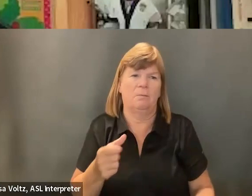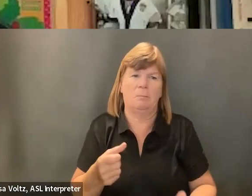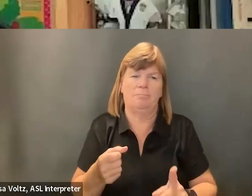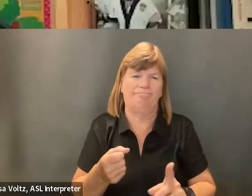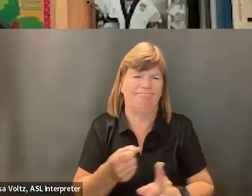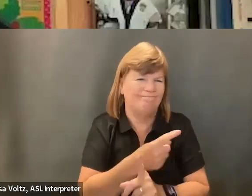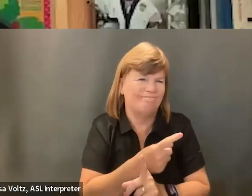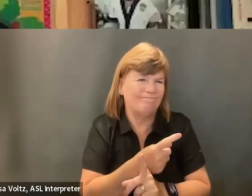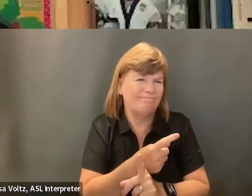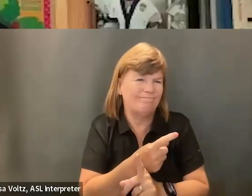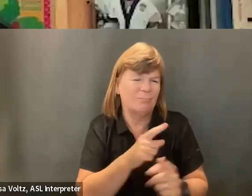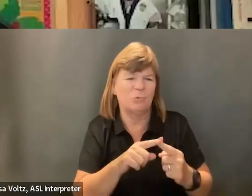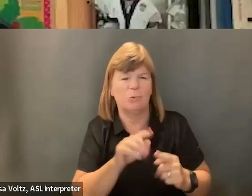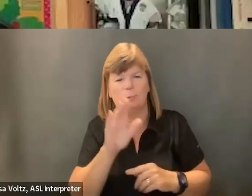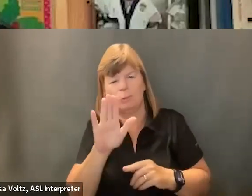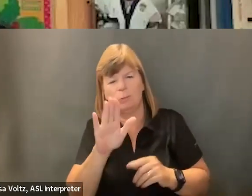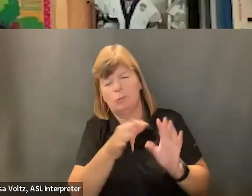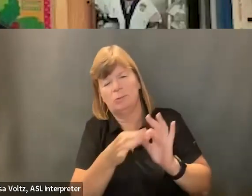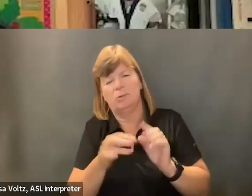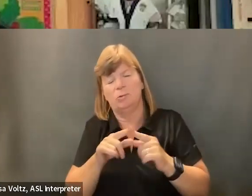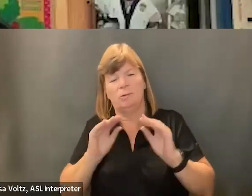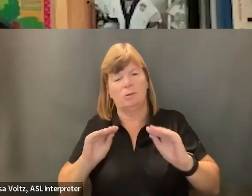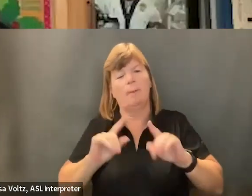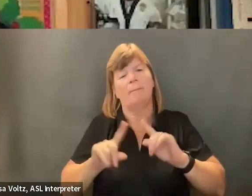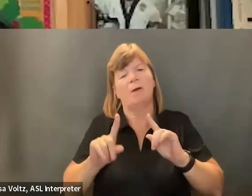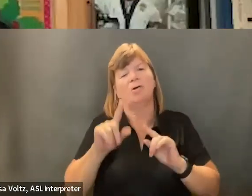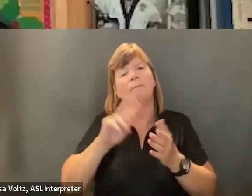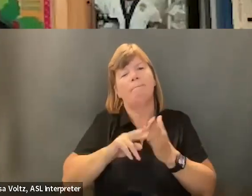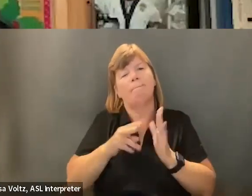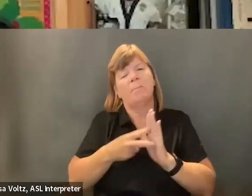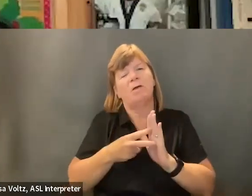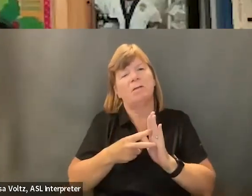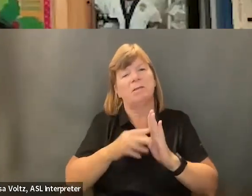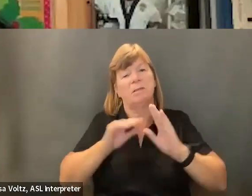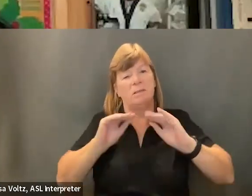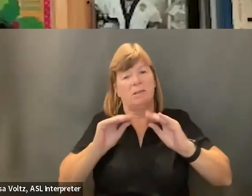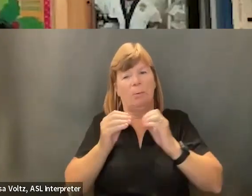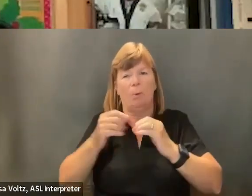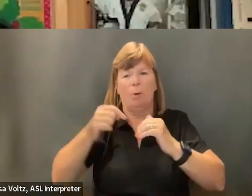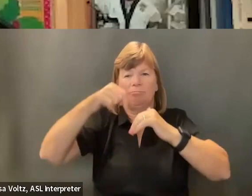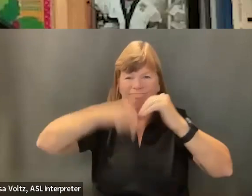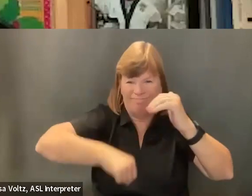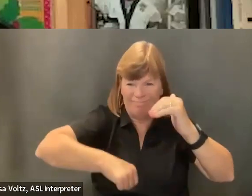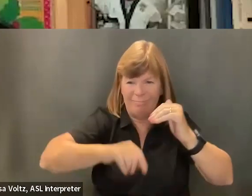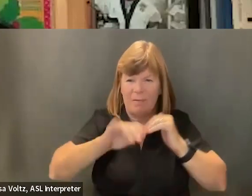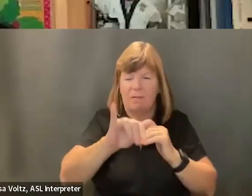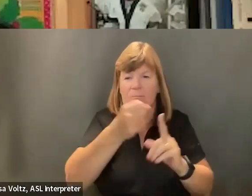um to their ELA instruction but should be coming from and deepening that ELA instruction oftentimes